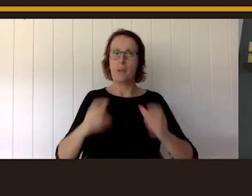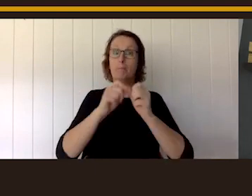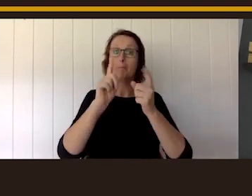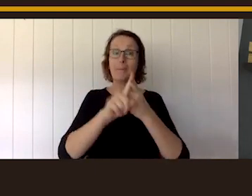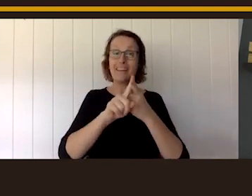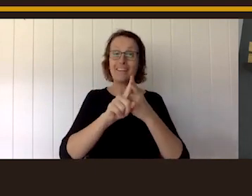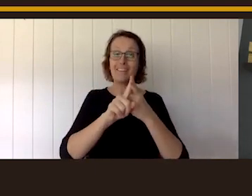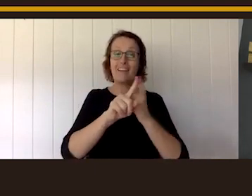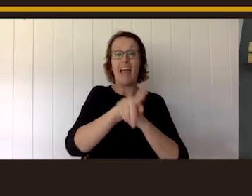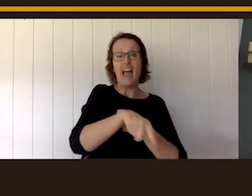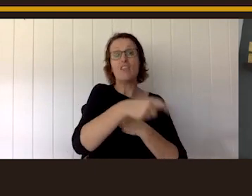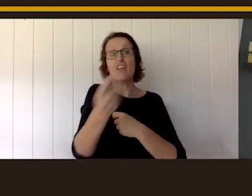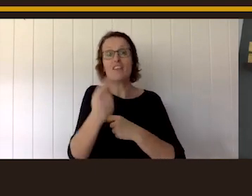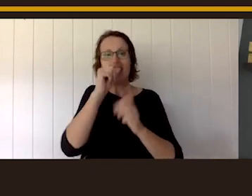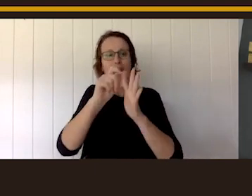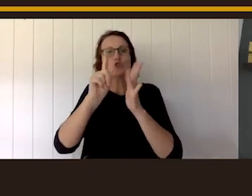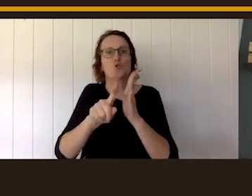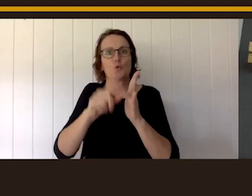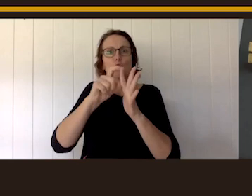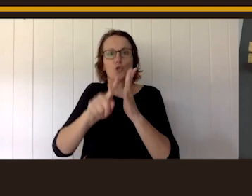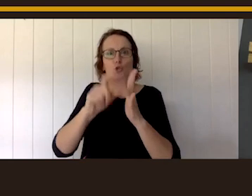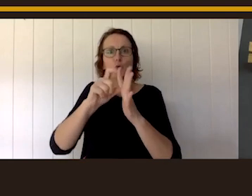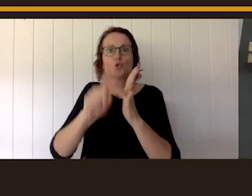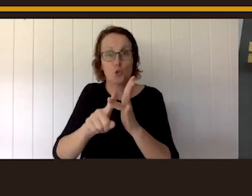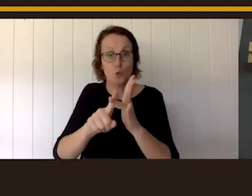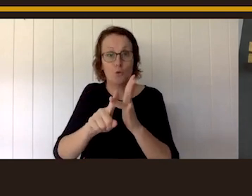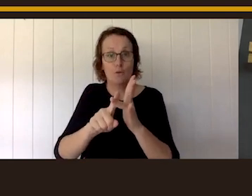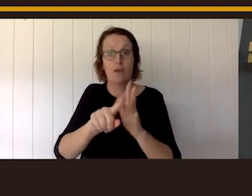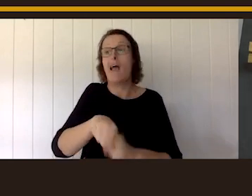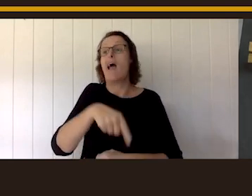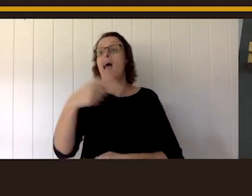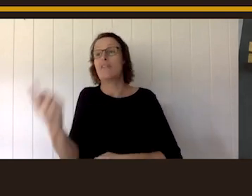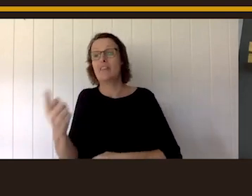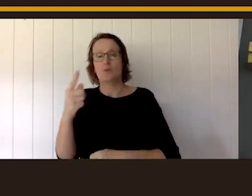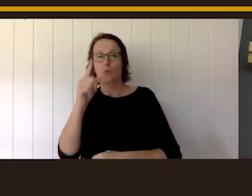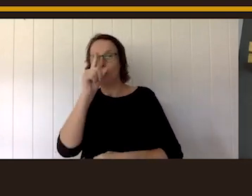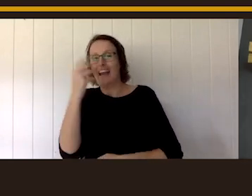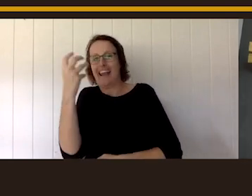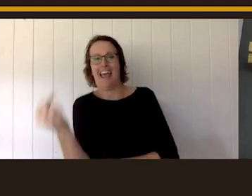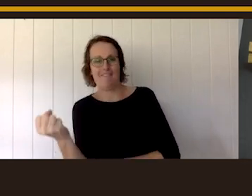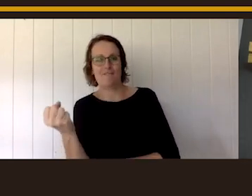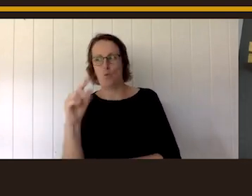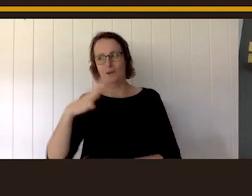informs and empowers them to be able to do the things that need to be done now so that we can all have what we need. And so I want you to